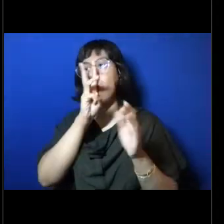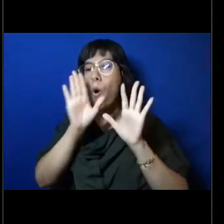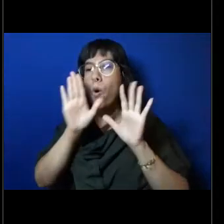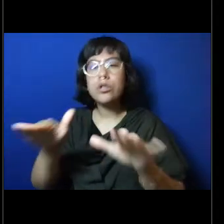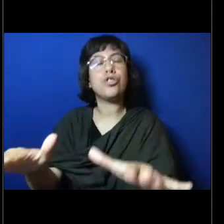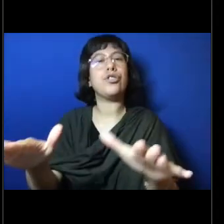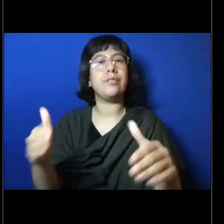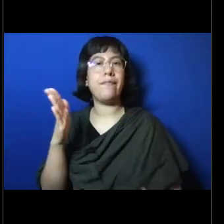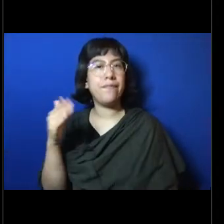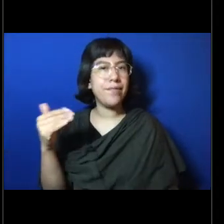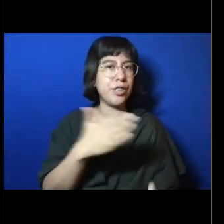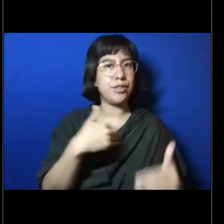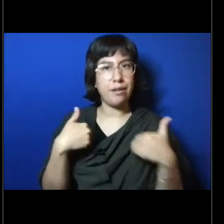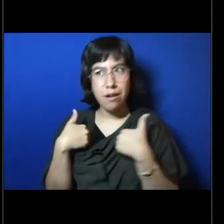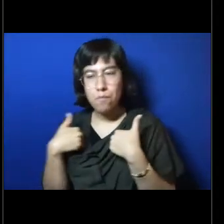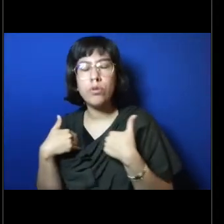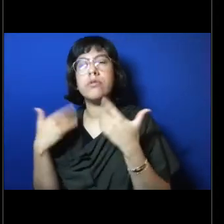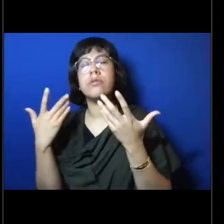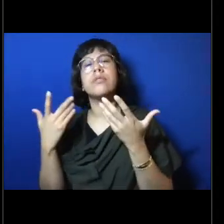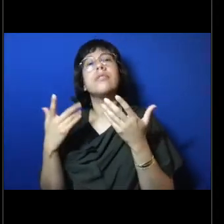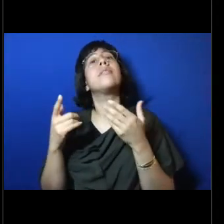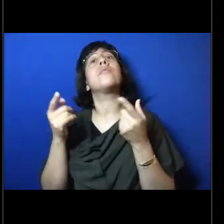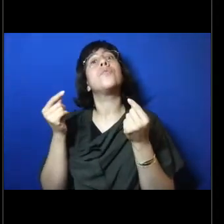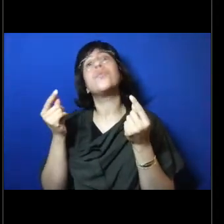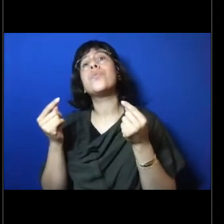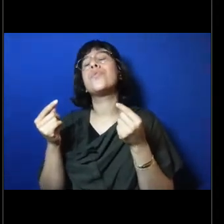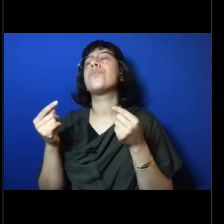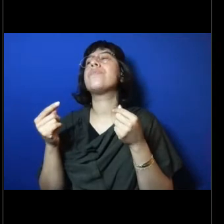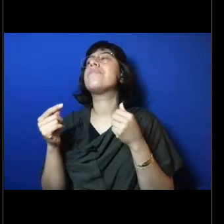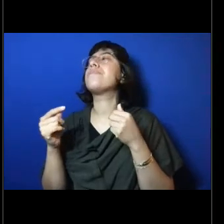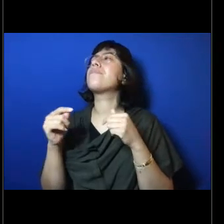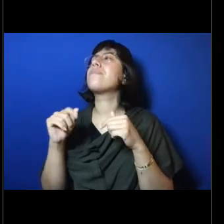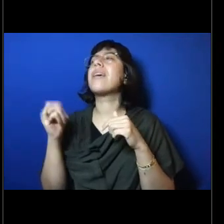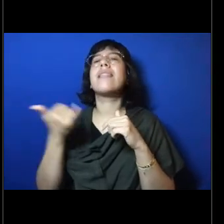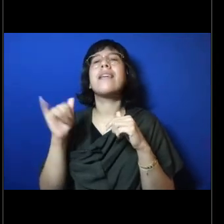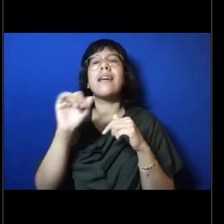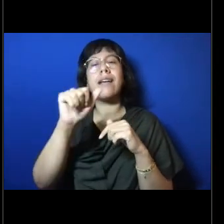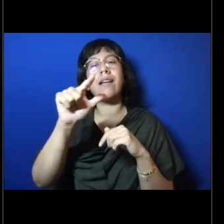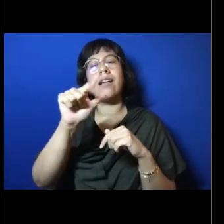have a stage where they're floating around this tiny larvae, babies,